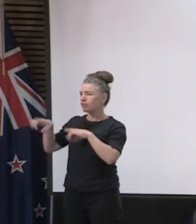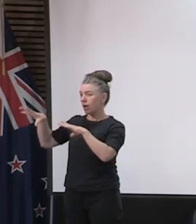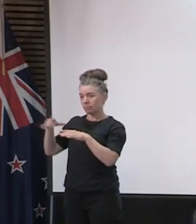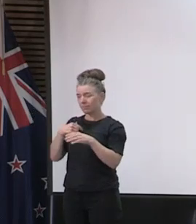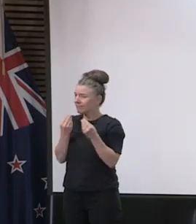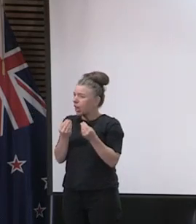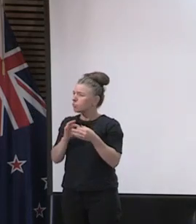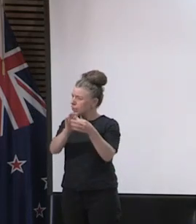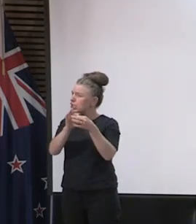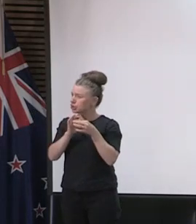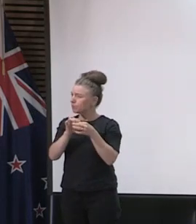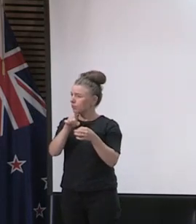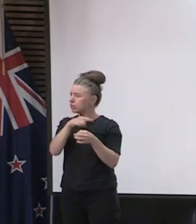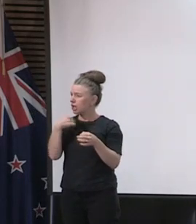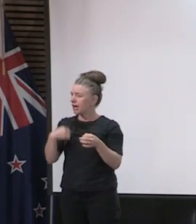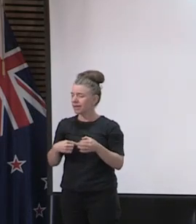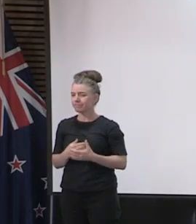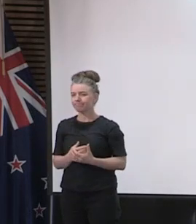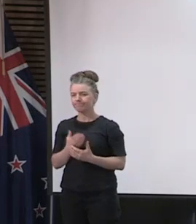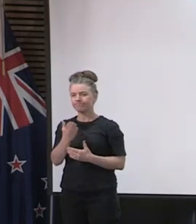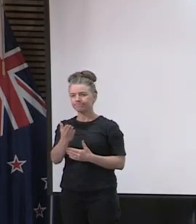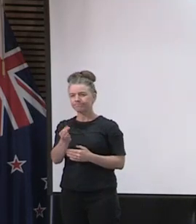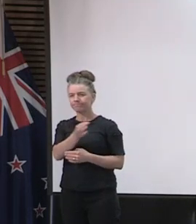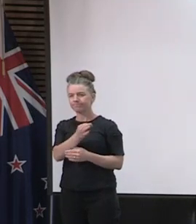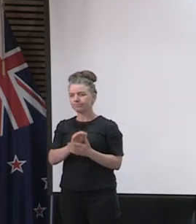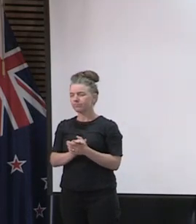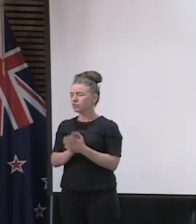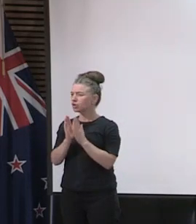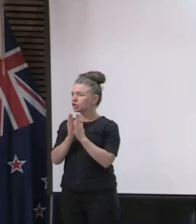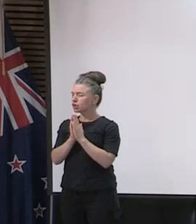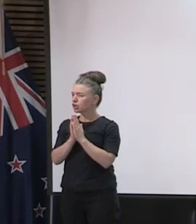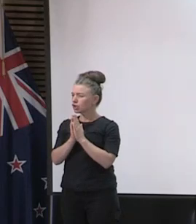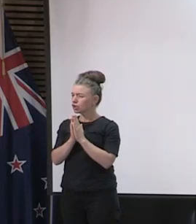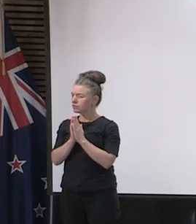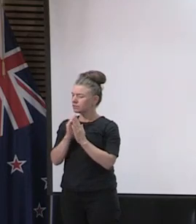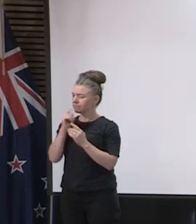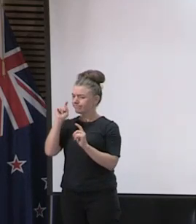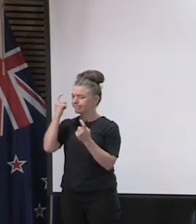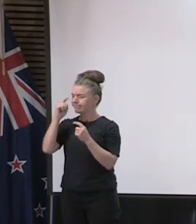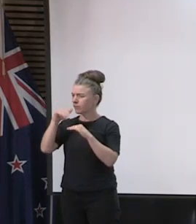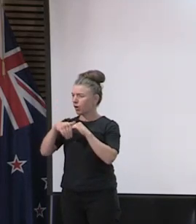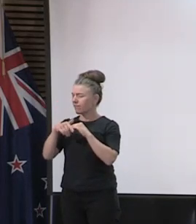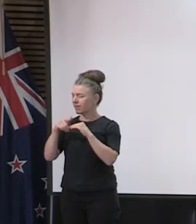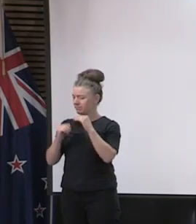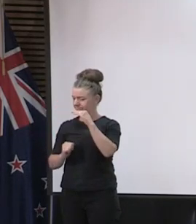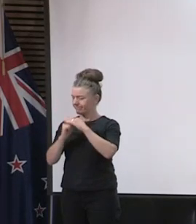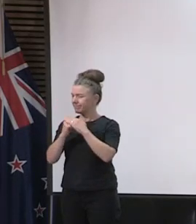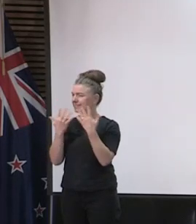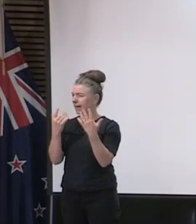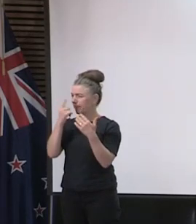and so on. It is an independent relationship. One obviously that's important to us. A number of churches are concerned that